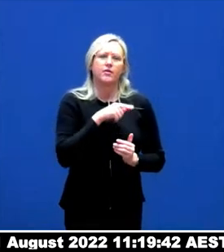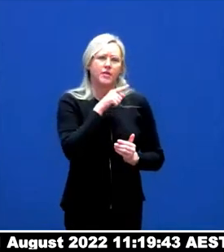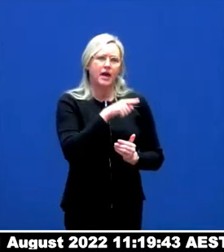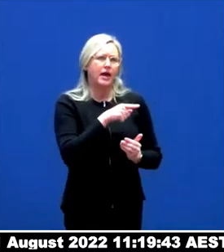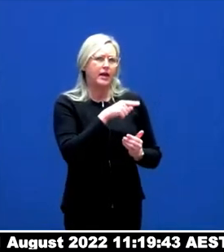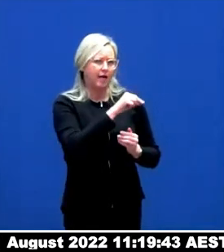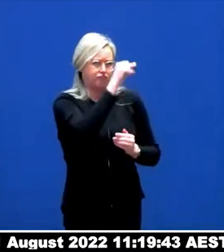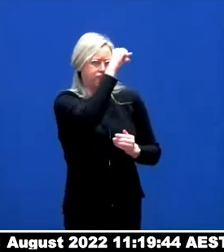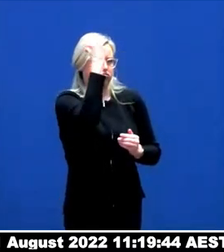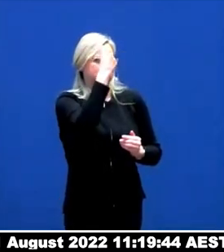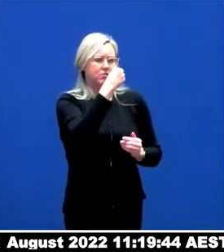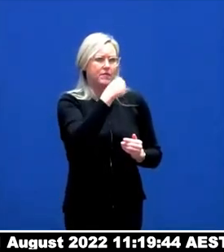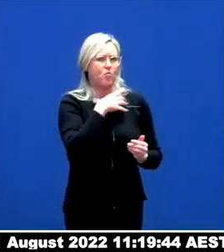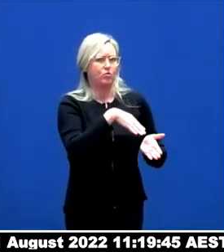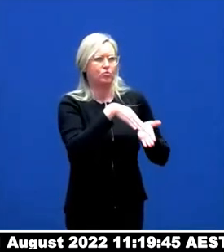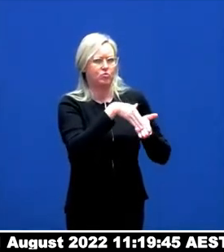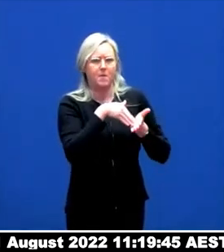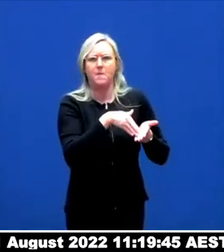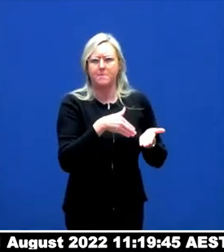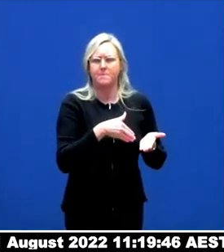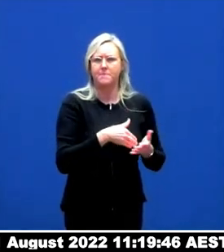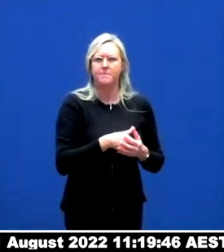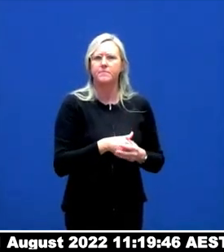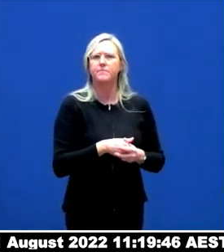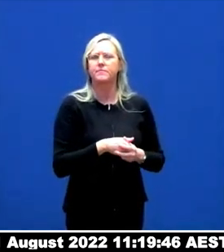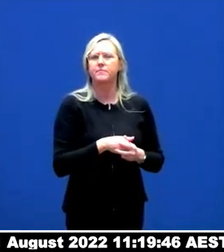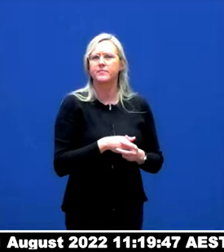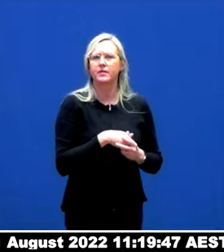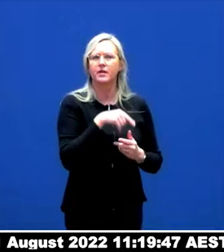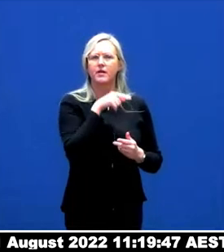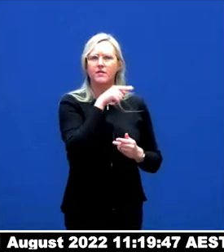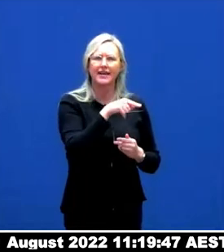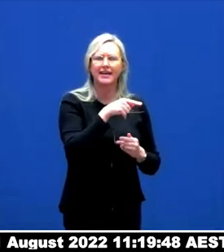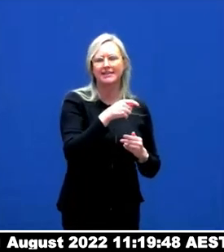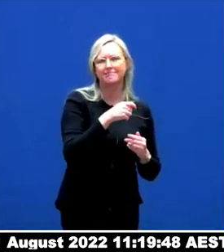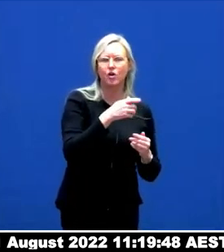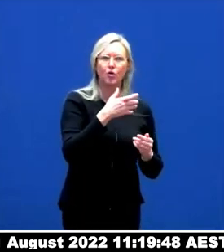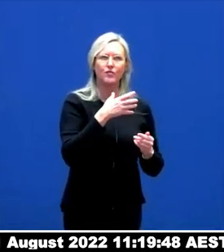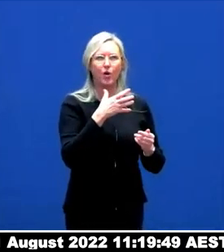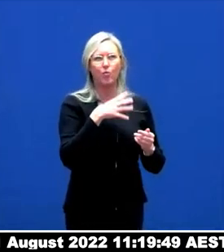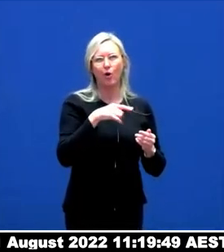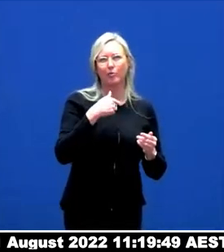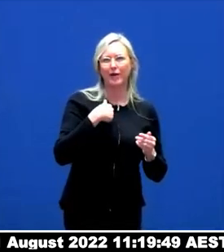They wanted you into a sort of, a charity-based job, a door-to-door charity-based job.